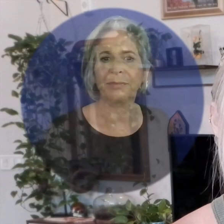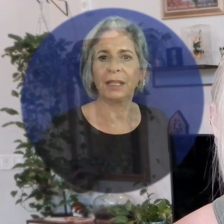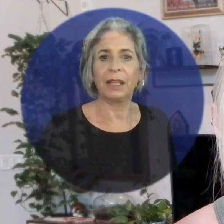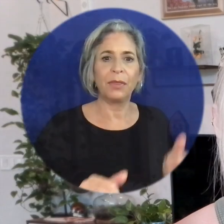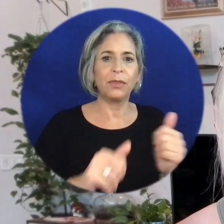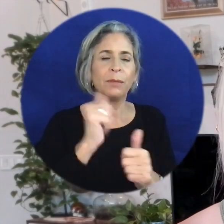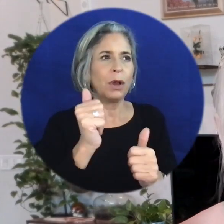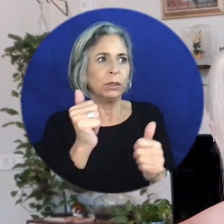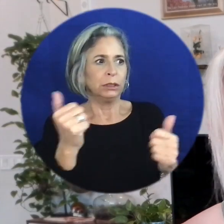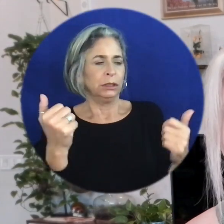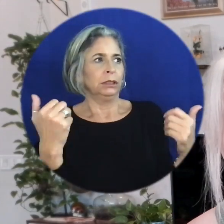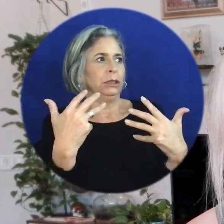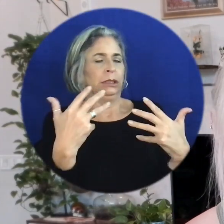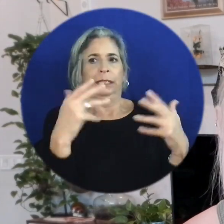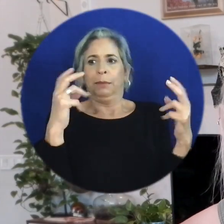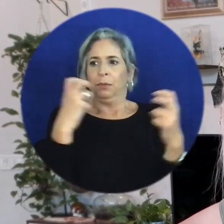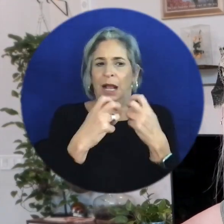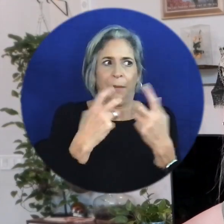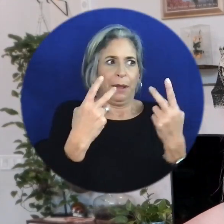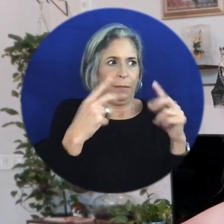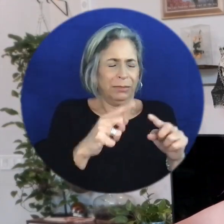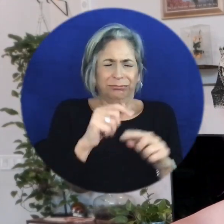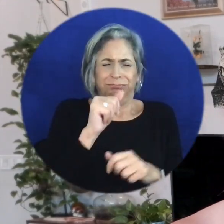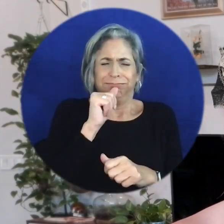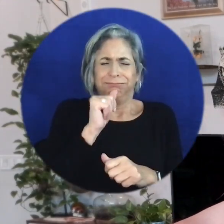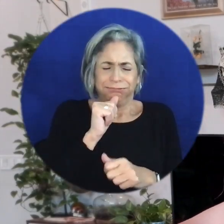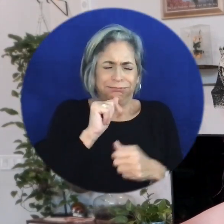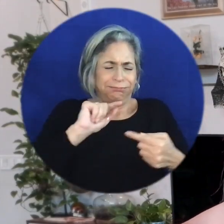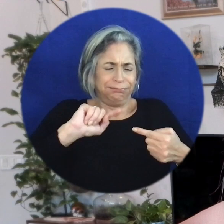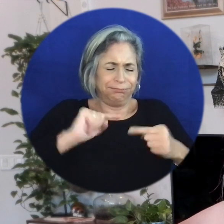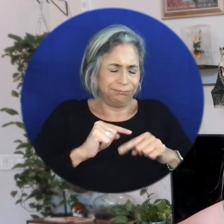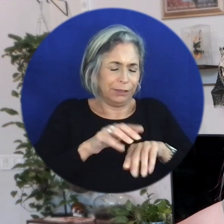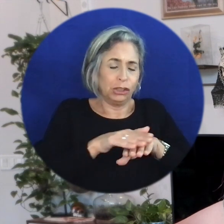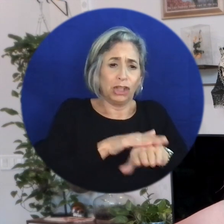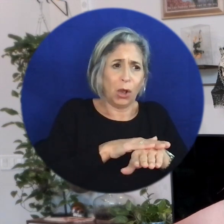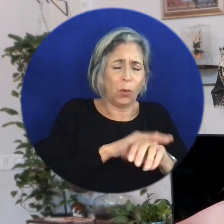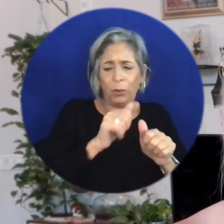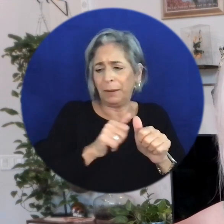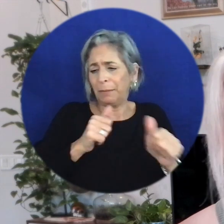The most glaring issue at that time was we were slow, painfully slow. We were behind the curve on both speed